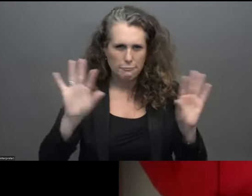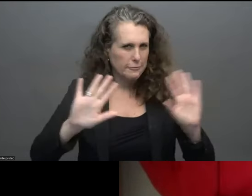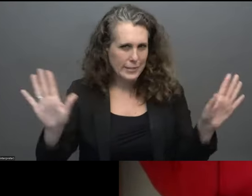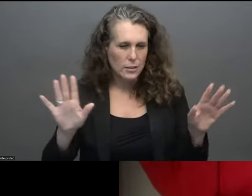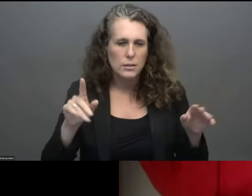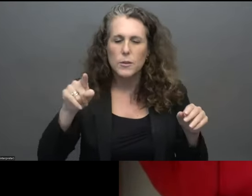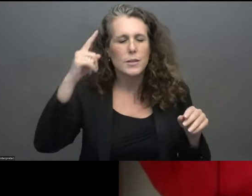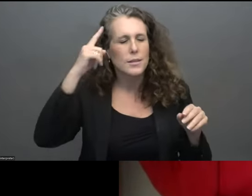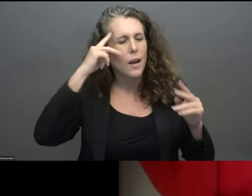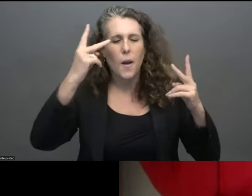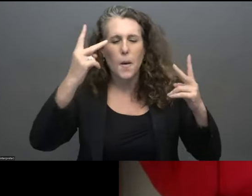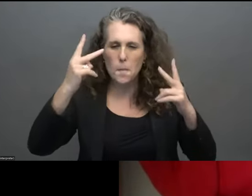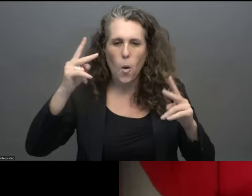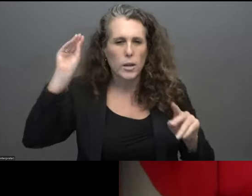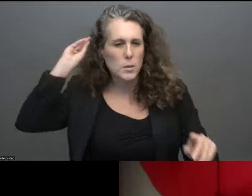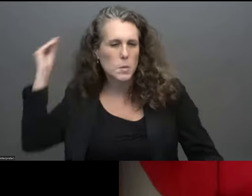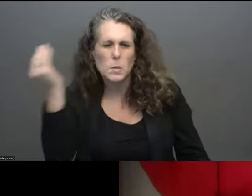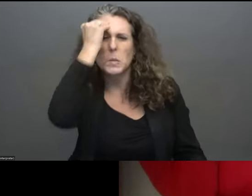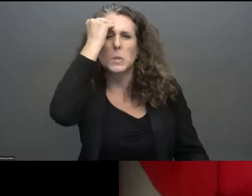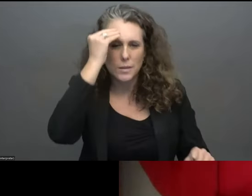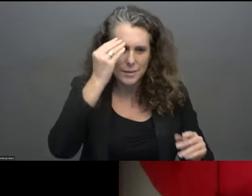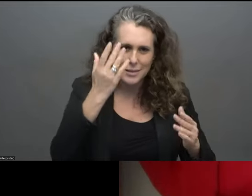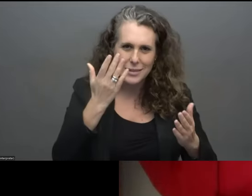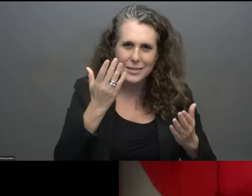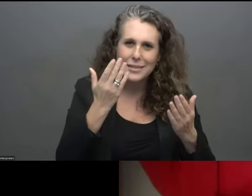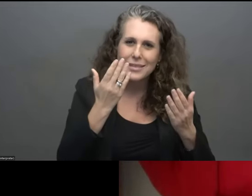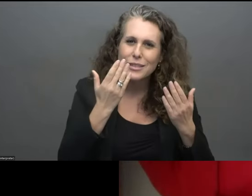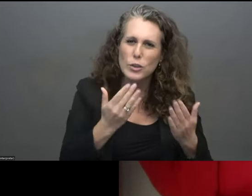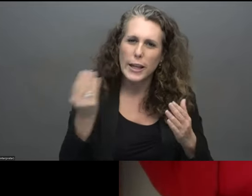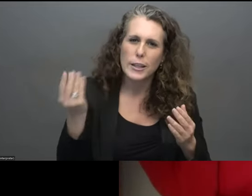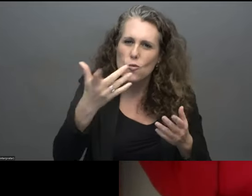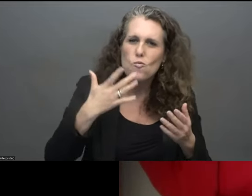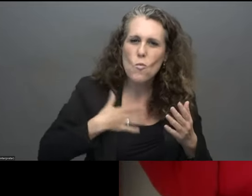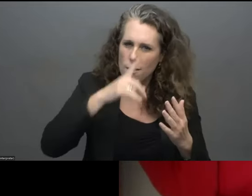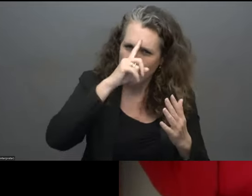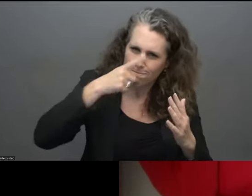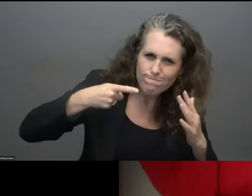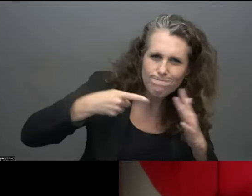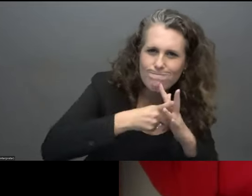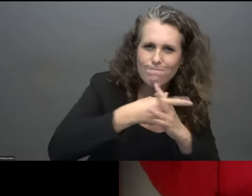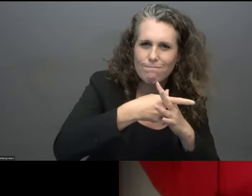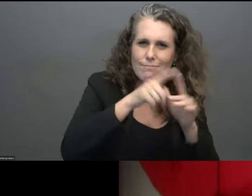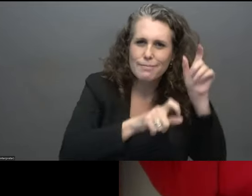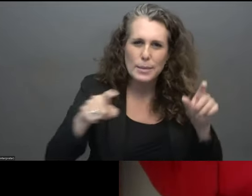here today, or in general, and I will just go from from back to front again, not again